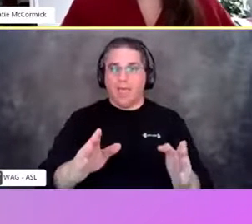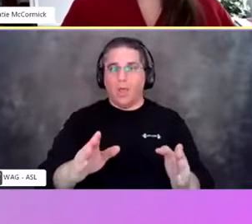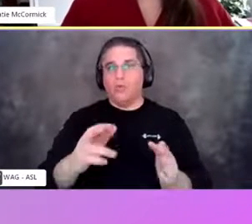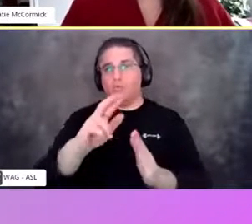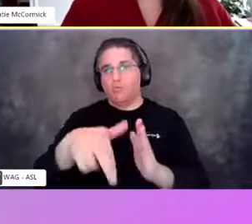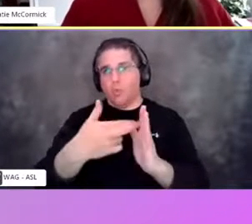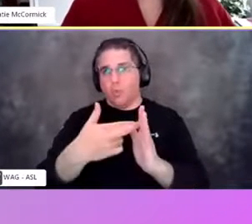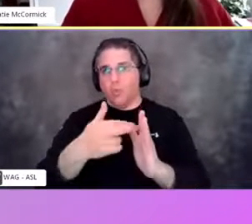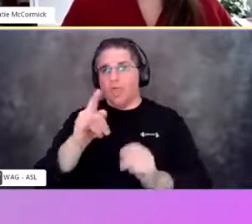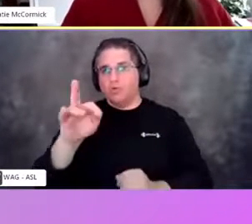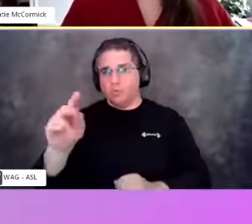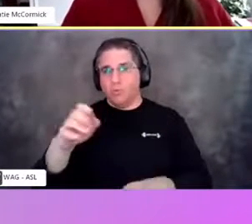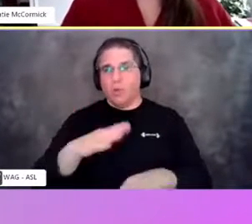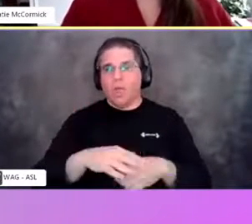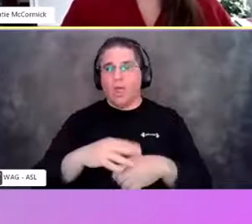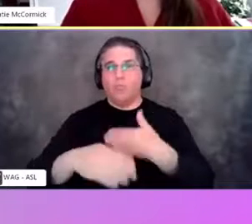elements, and link text